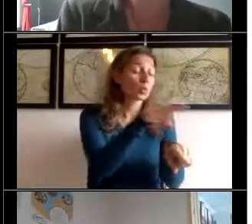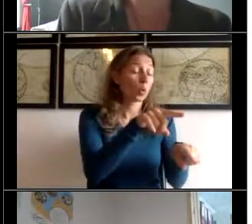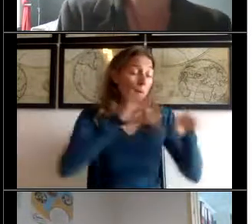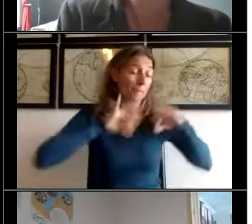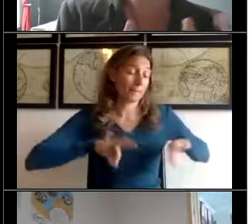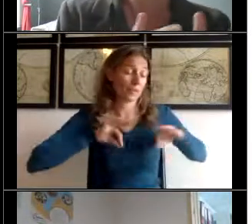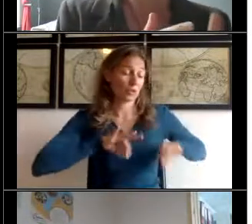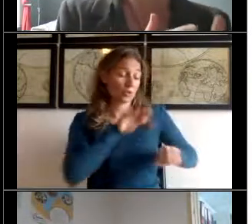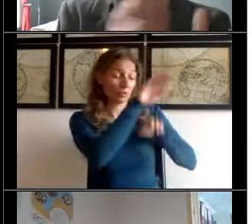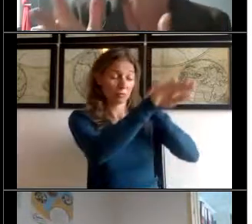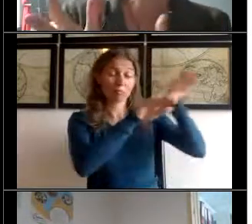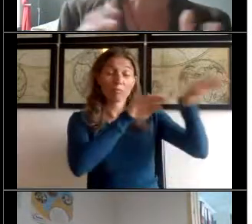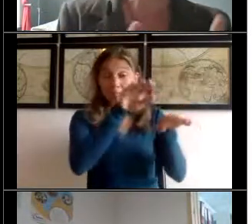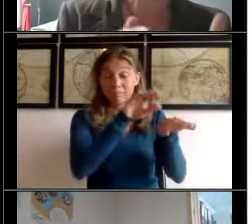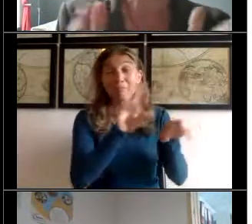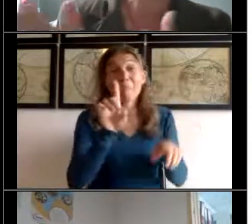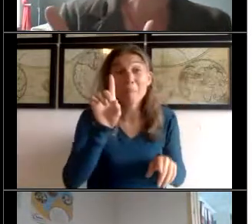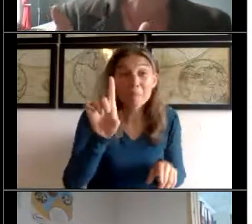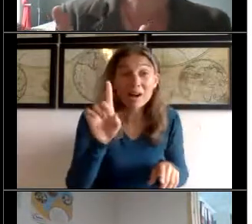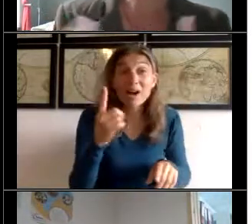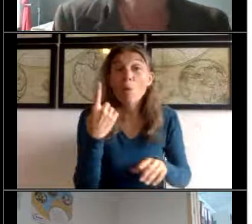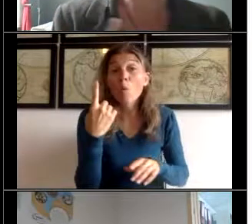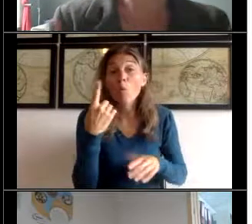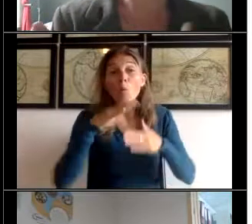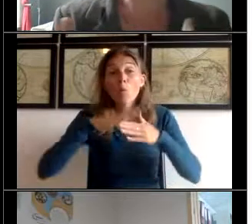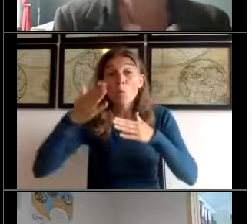but planning one weekend or weeks are very different